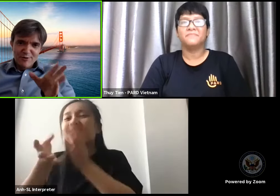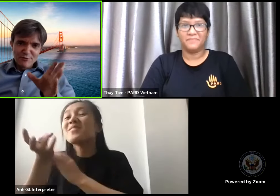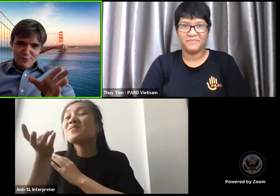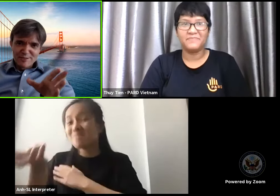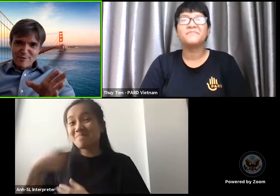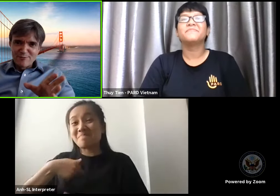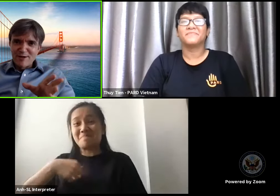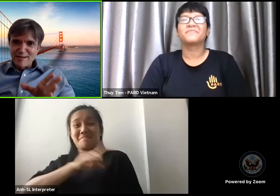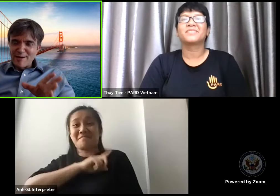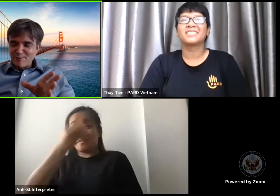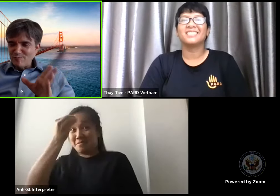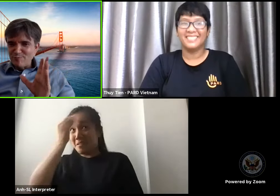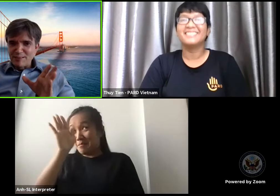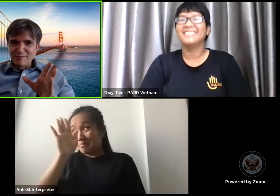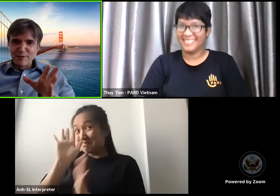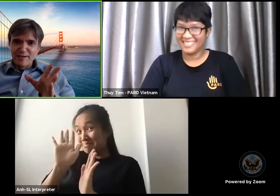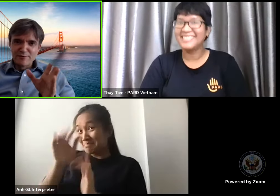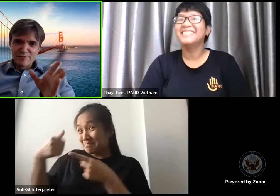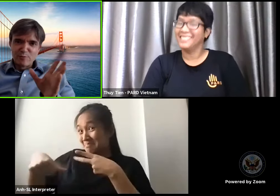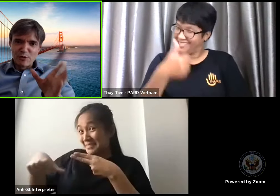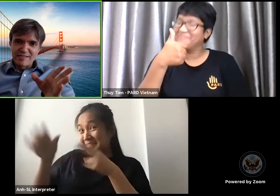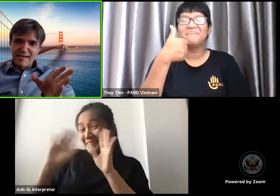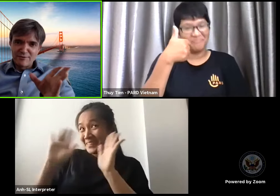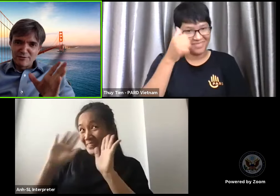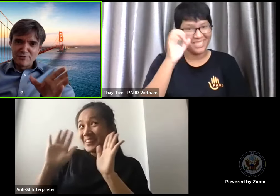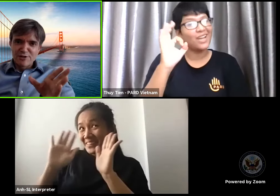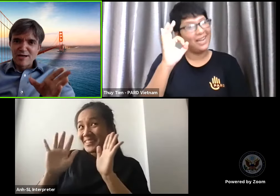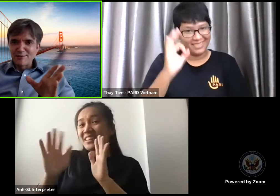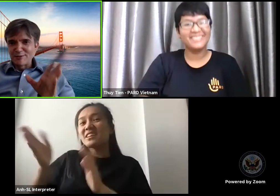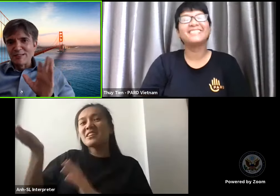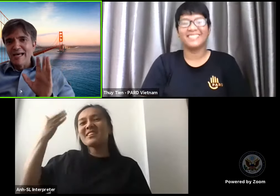don't quiz me right now, but when I was a boy scout and a child